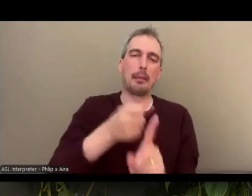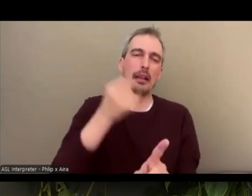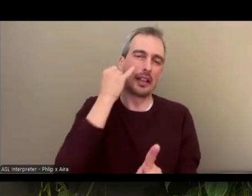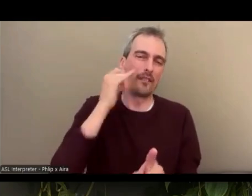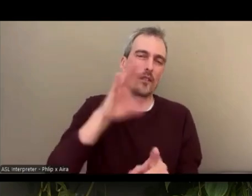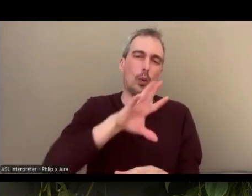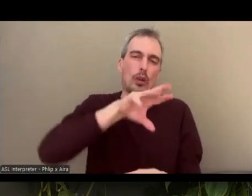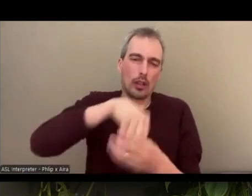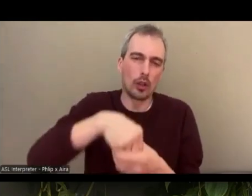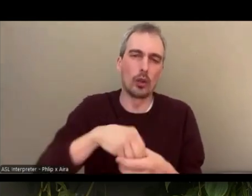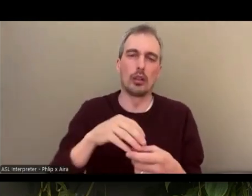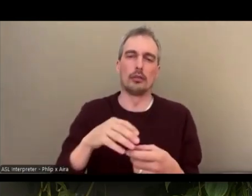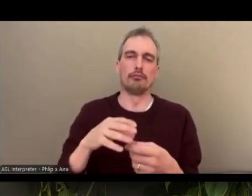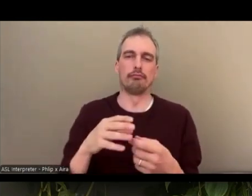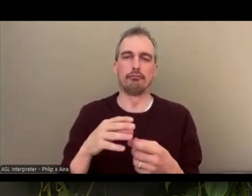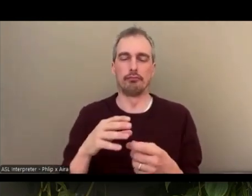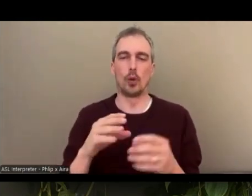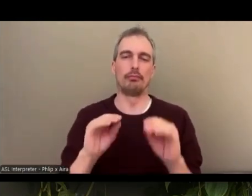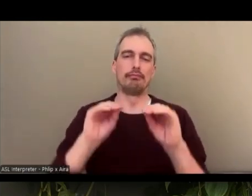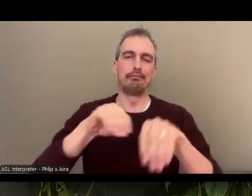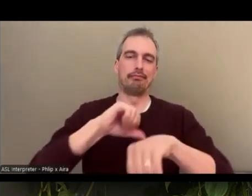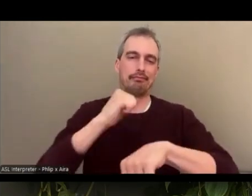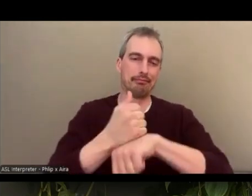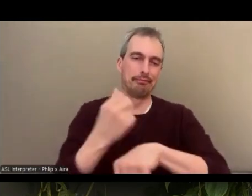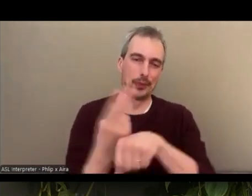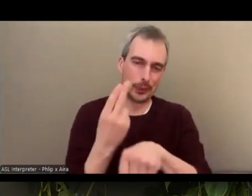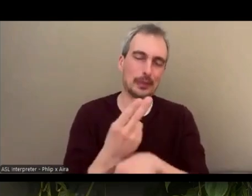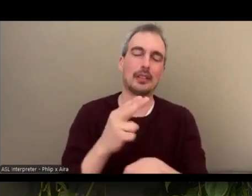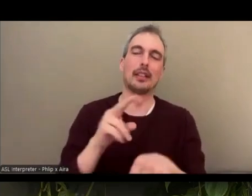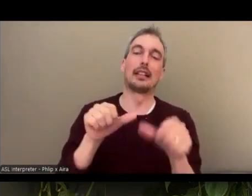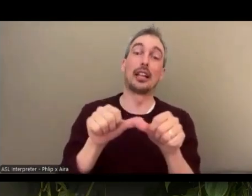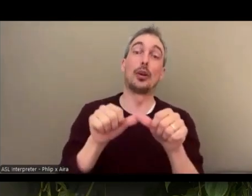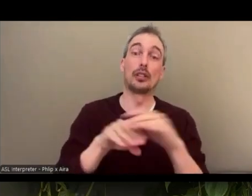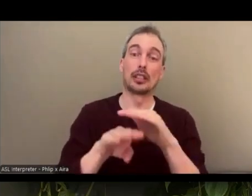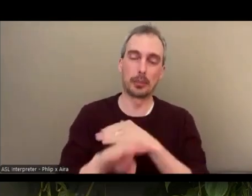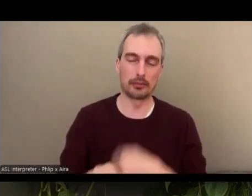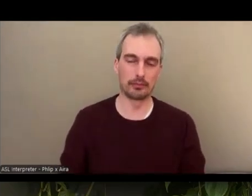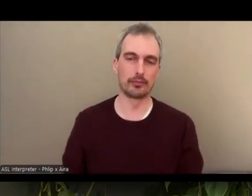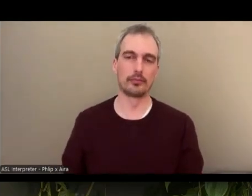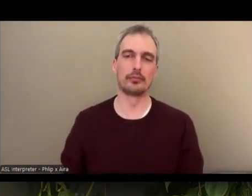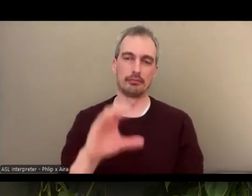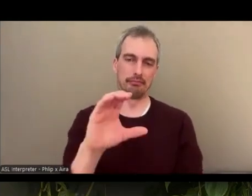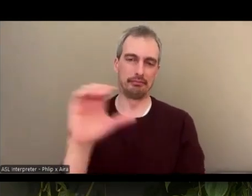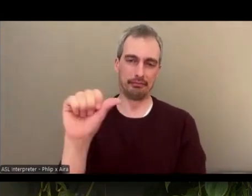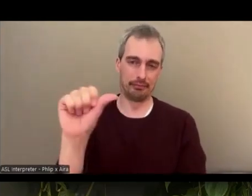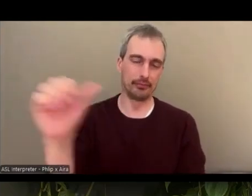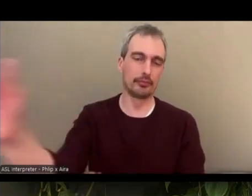So you could theoretically throw a bunch of tooling in your CI/CD and hope for the best, but I wouldn't recommend it.